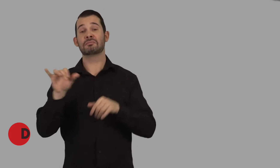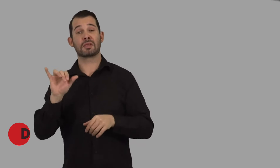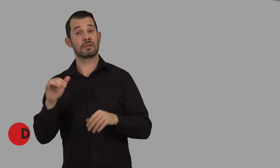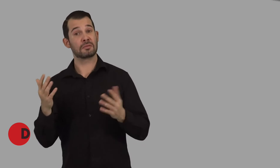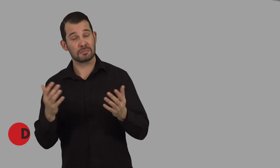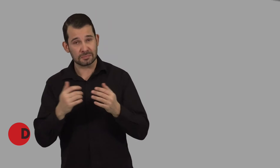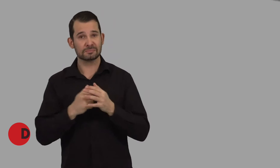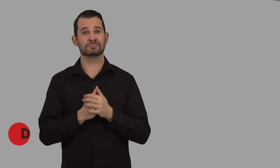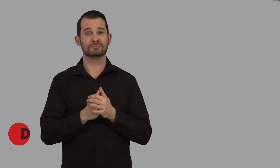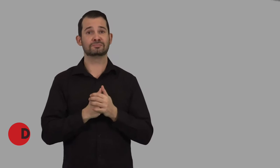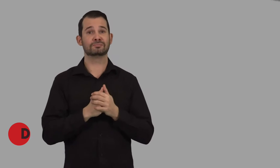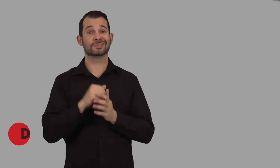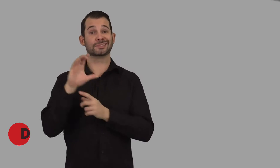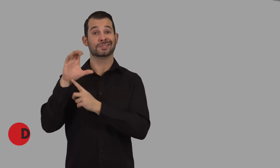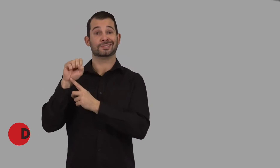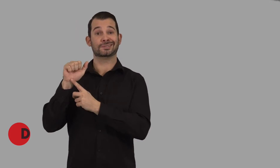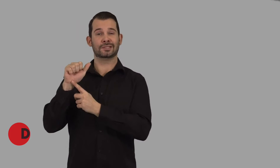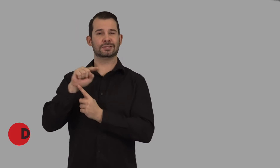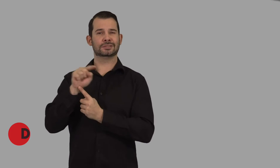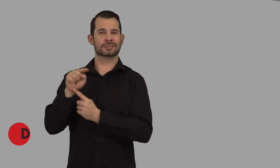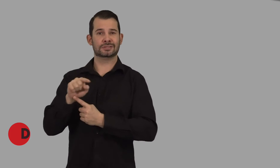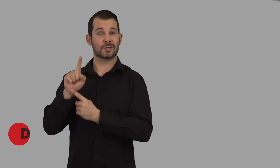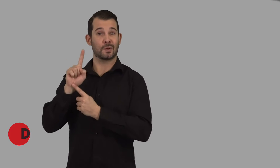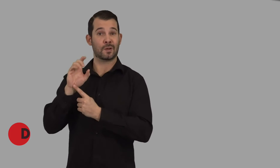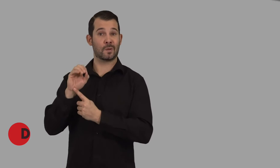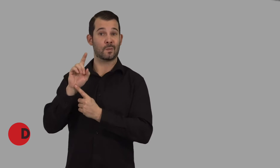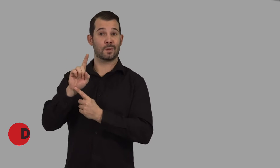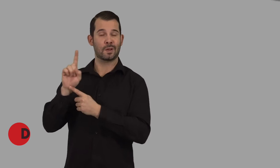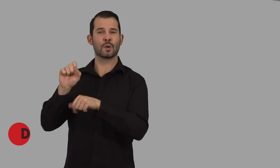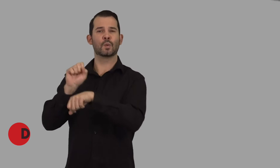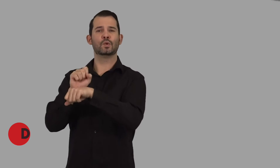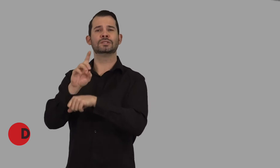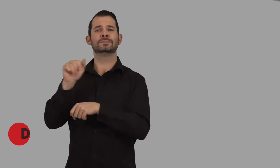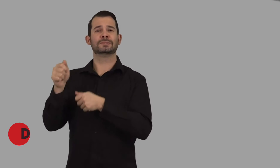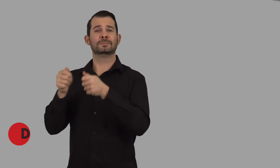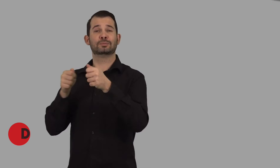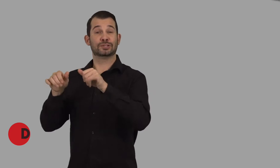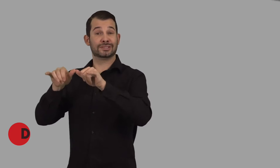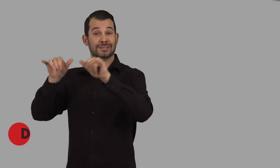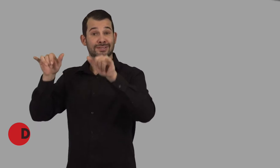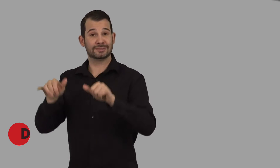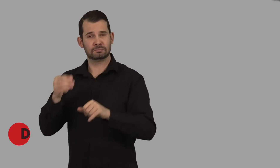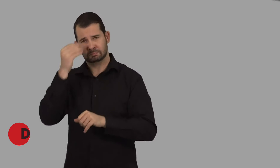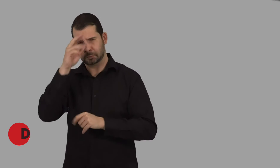such as the CSA Z1011 Work disability management system.